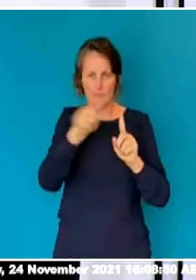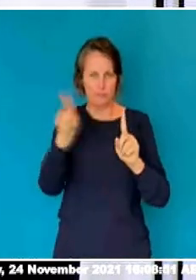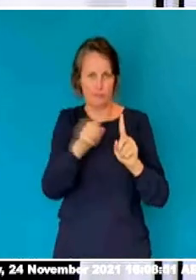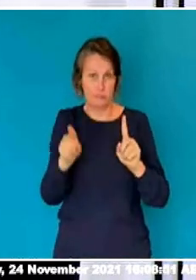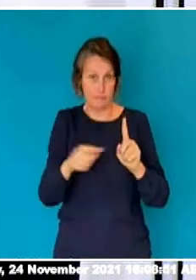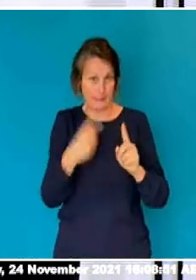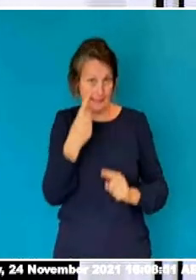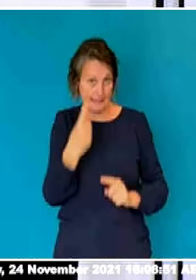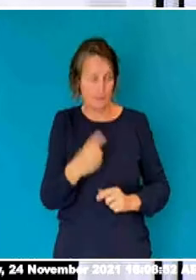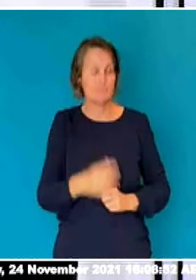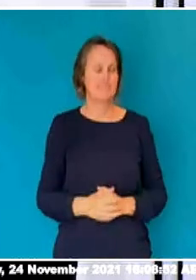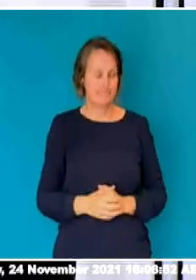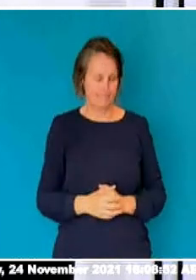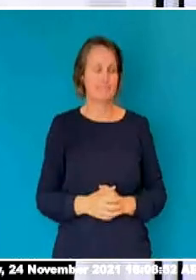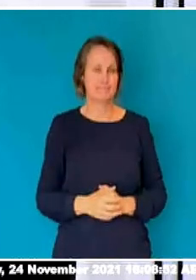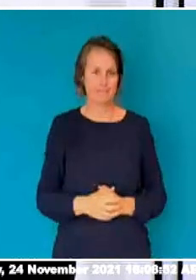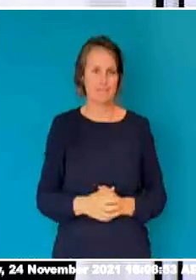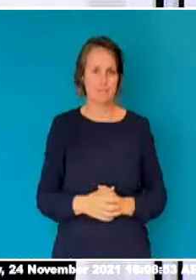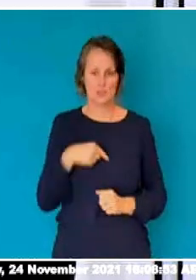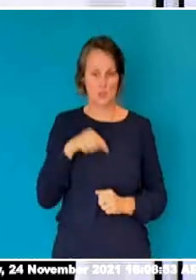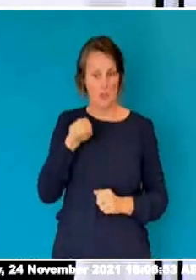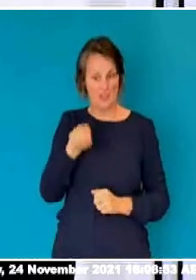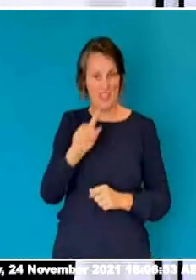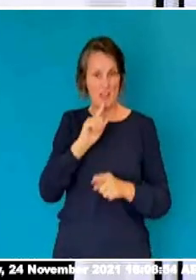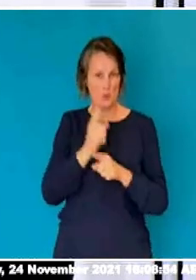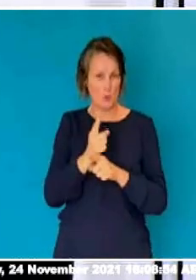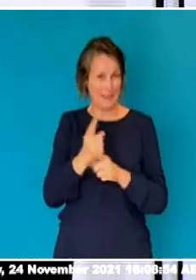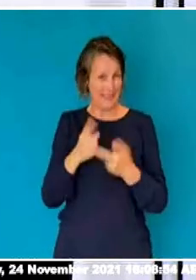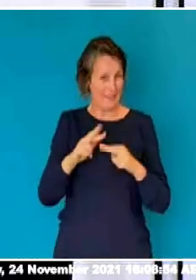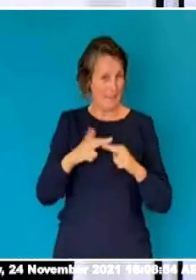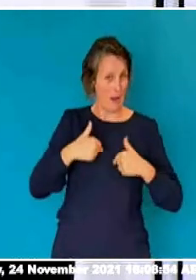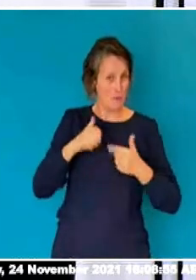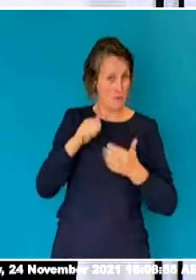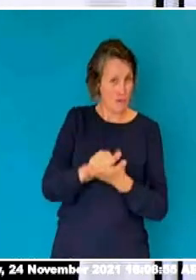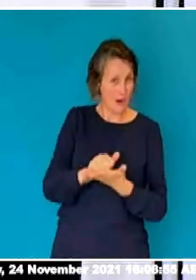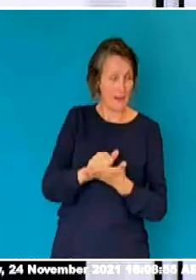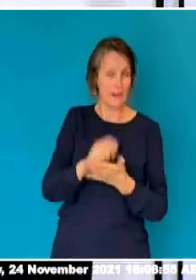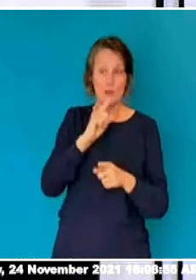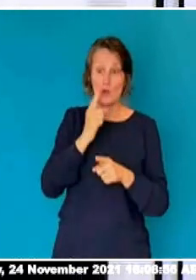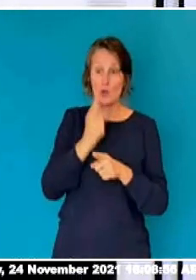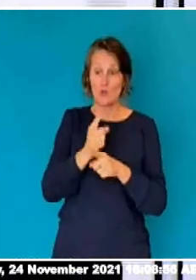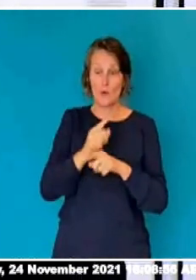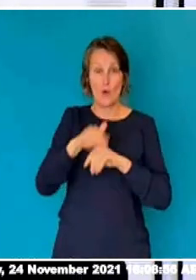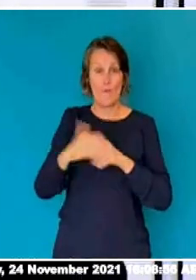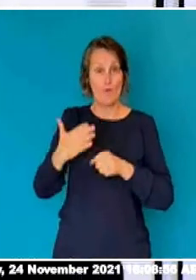So you're talking there, if I'm correct, about employment adjustments that